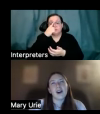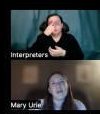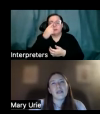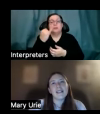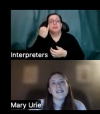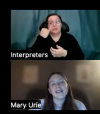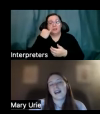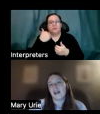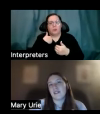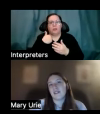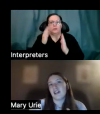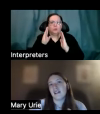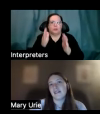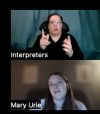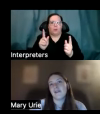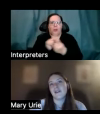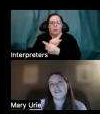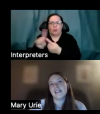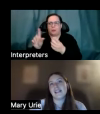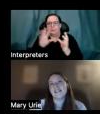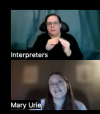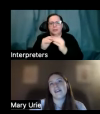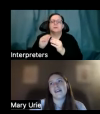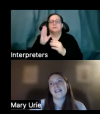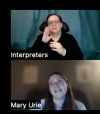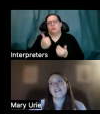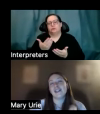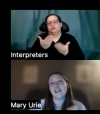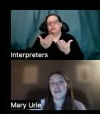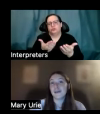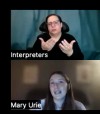hallway meetings, I would suggest focusing it on you and